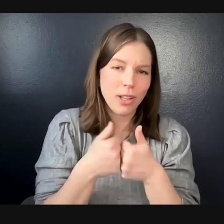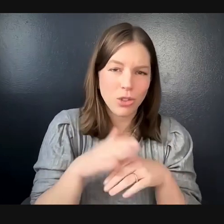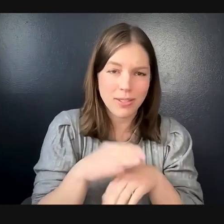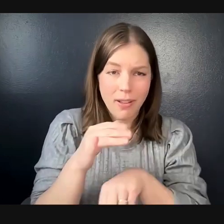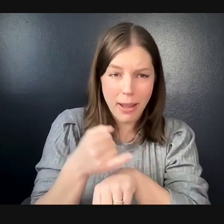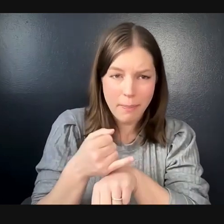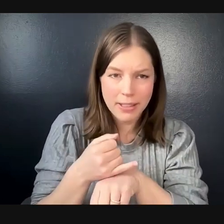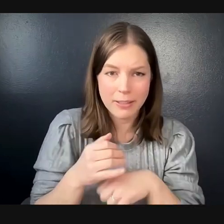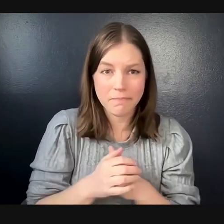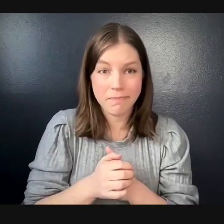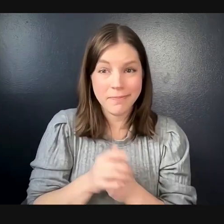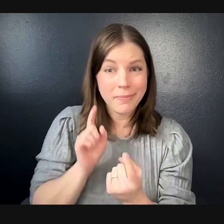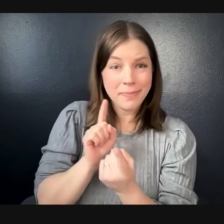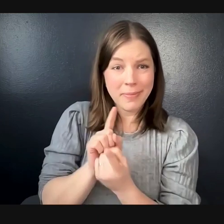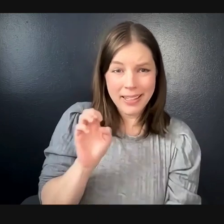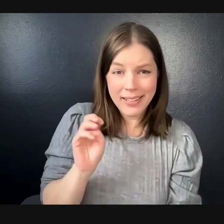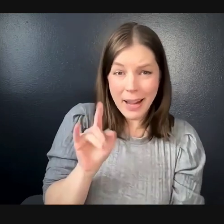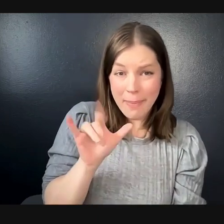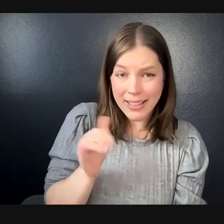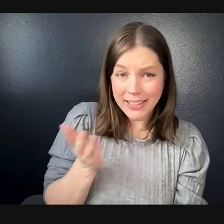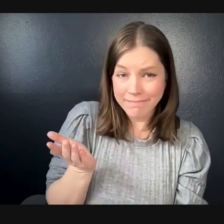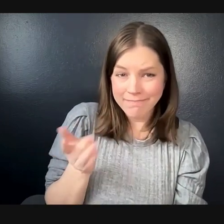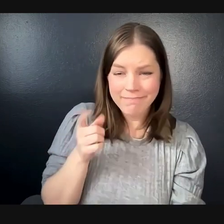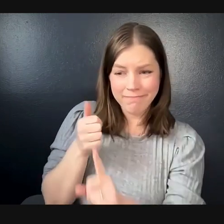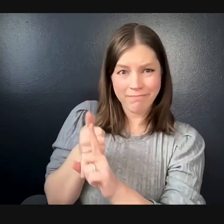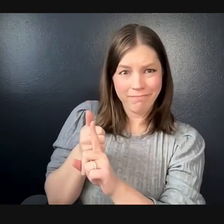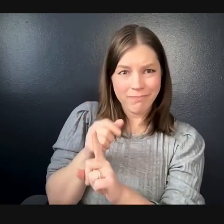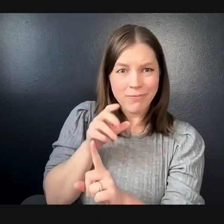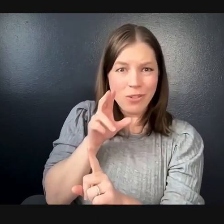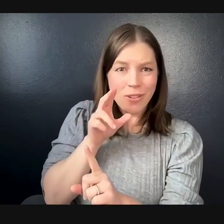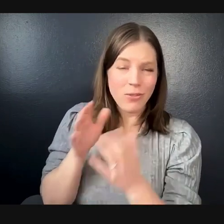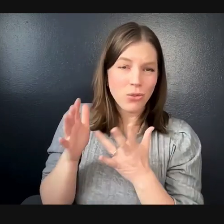challenges on their campus. Meet Emily.